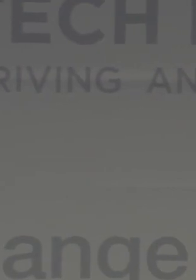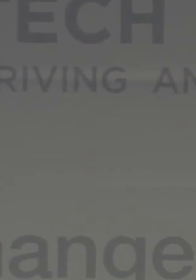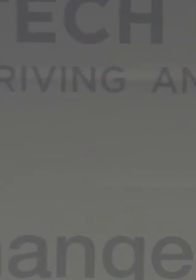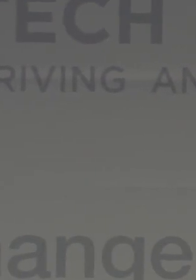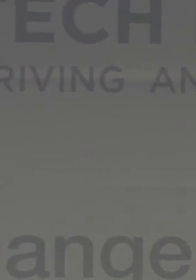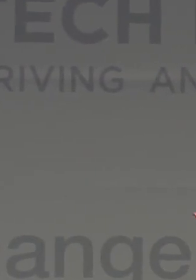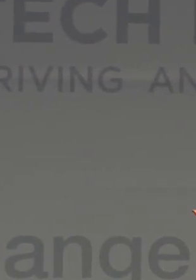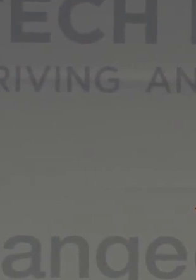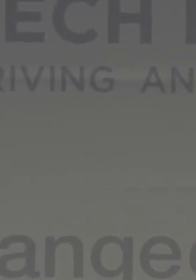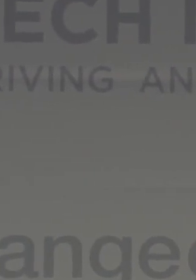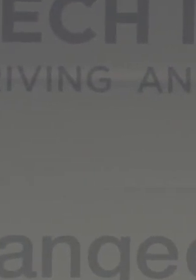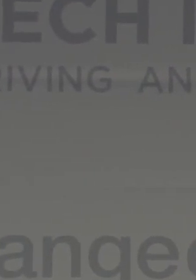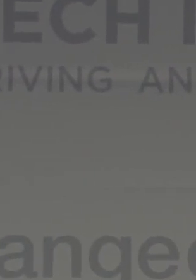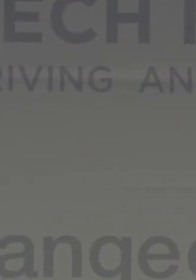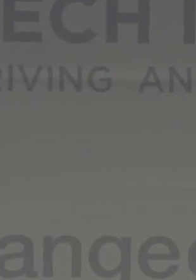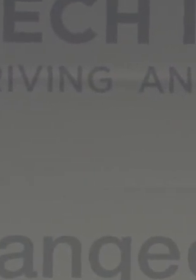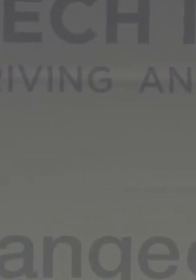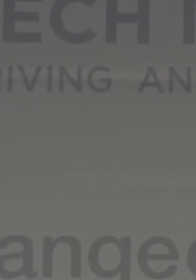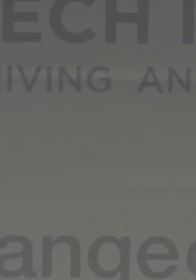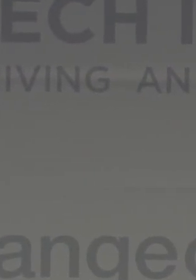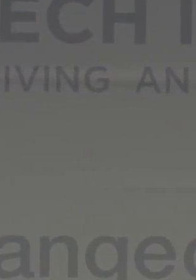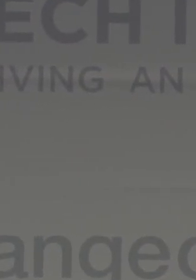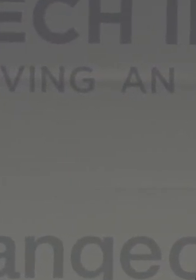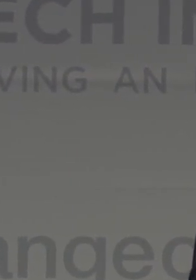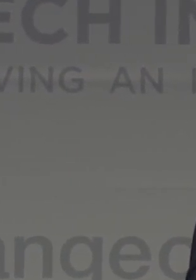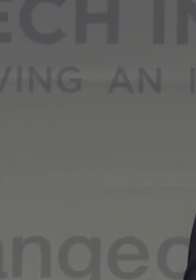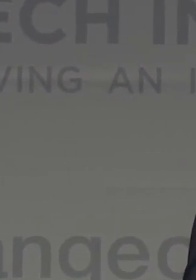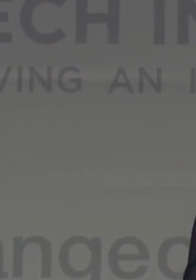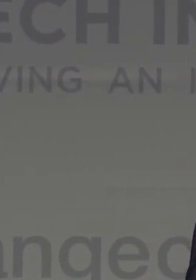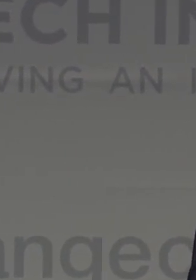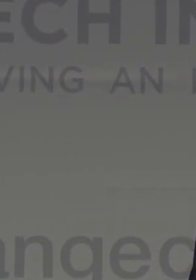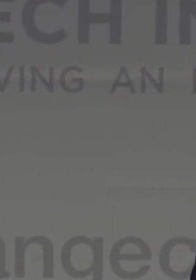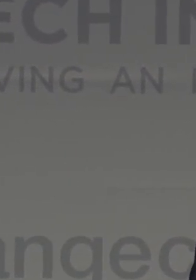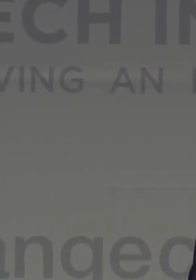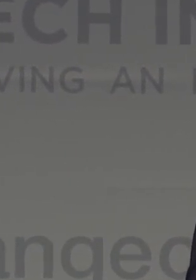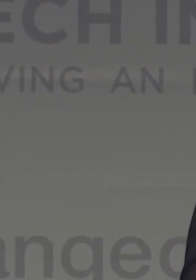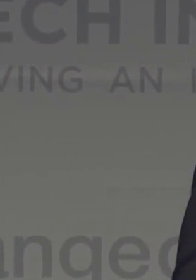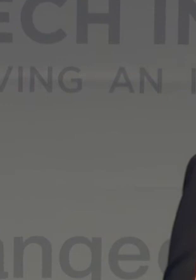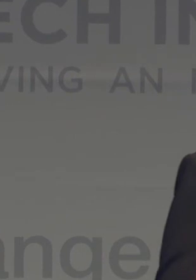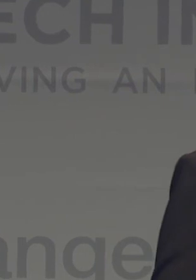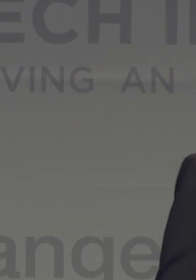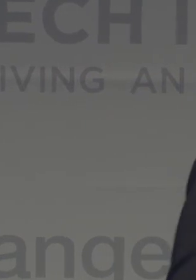think about the disability community because we are so full of ideas and